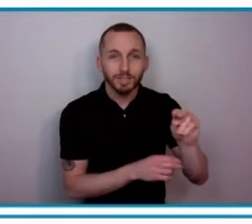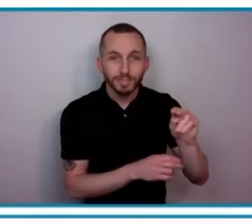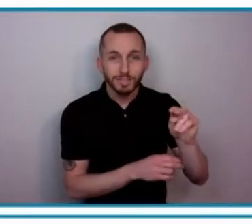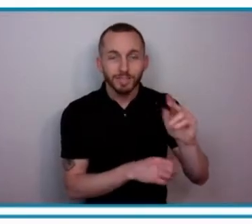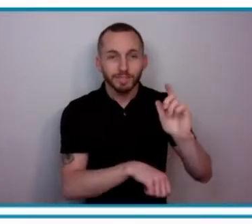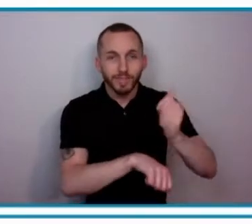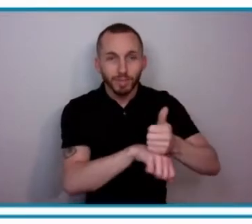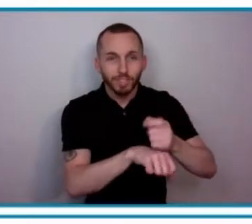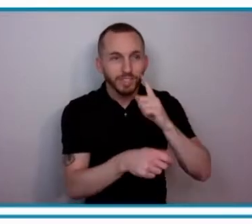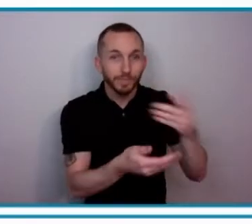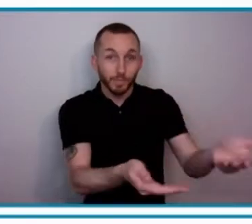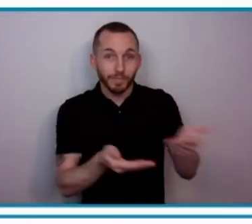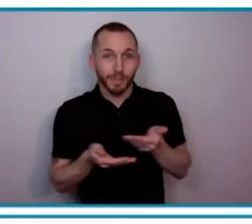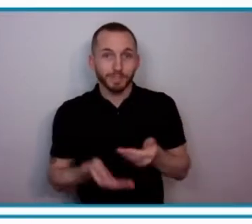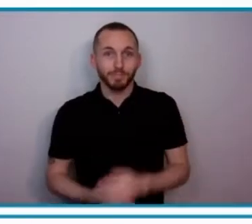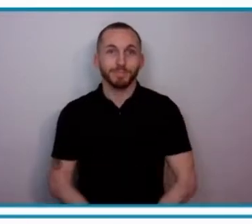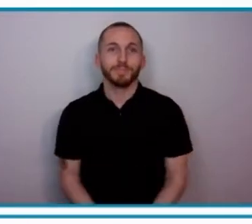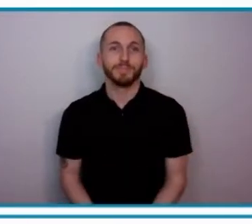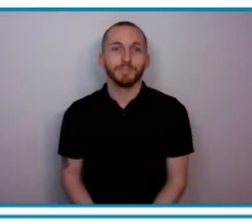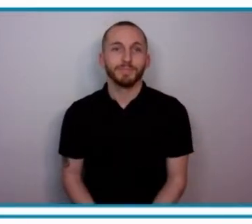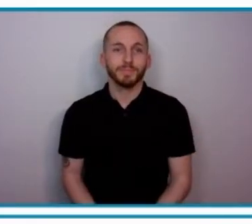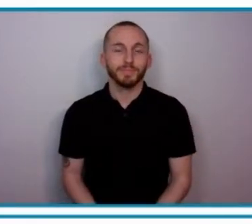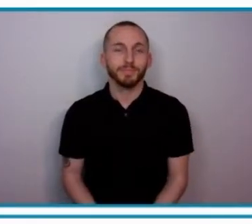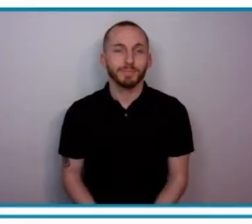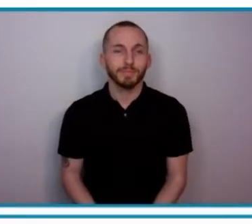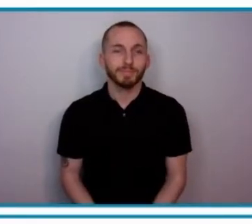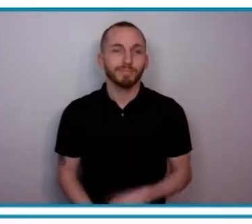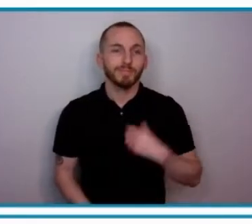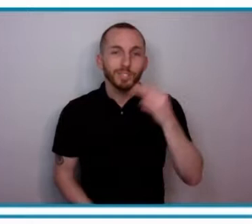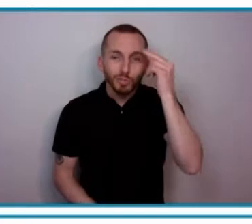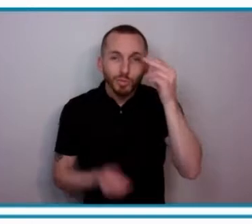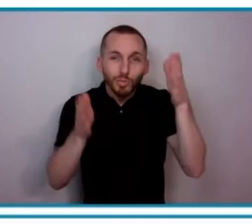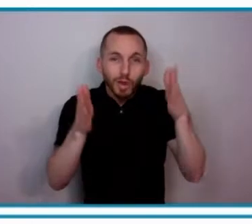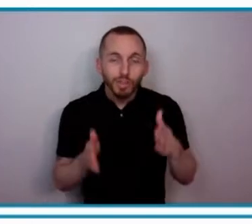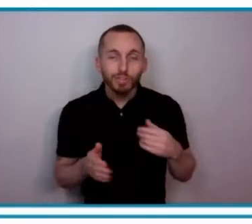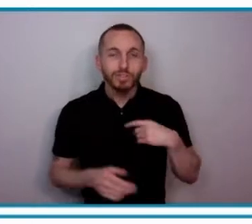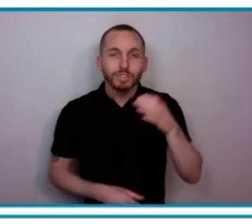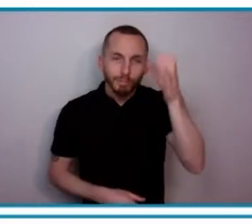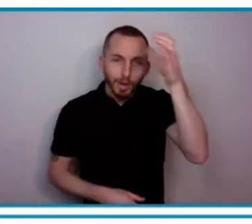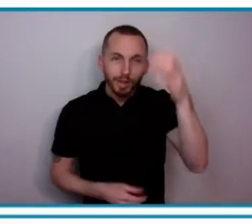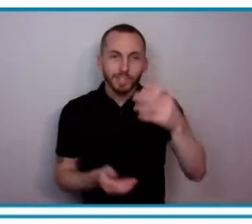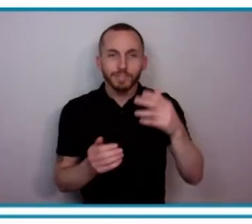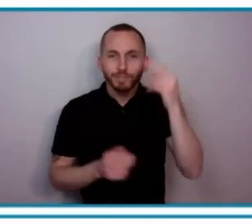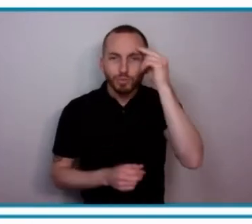I’m a neurologist and cognitive neuroscientist at the University of Pennsylvania and I’m